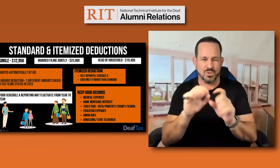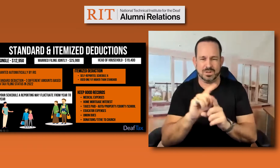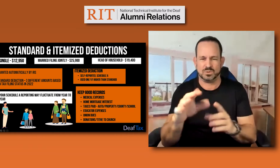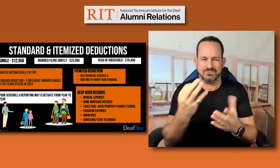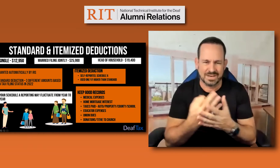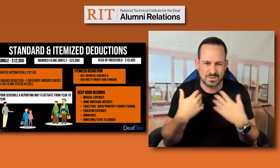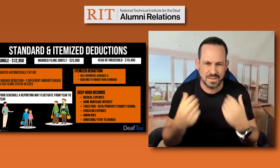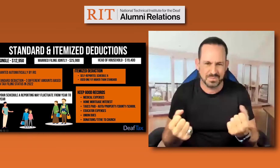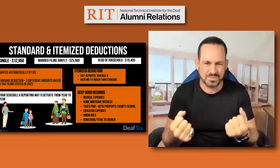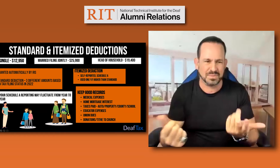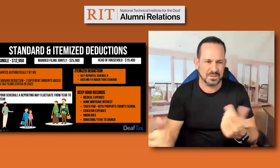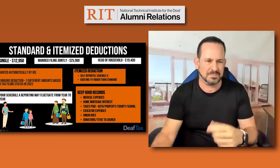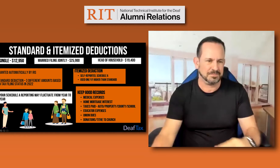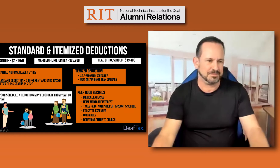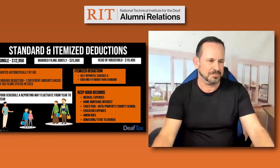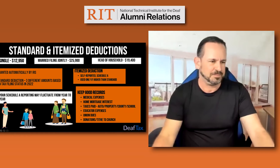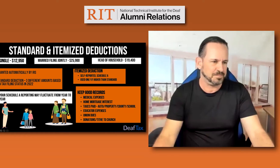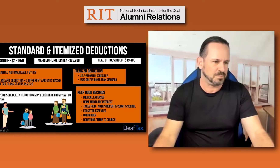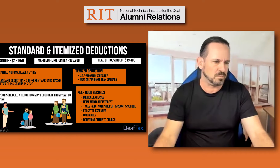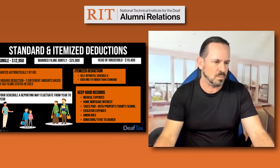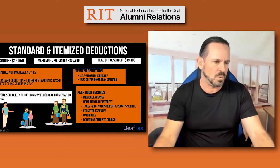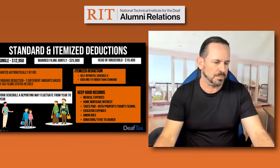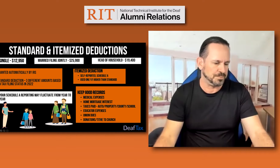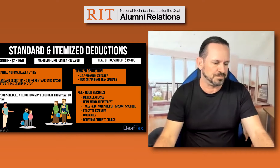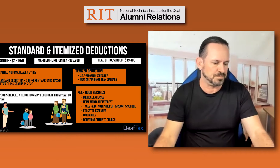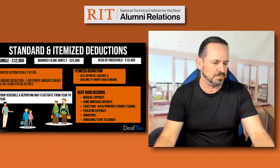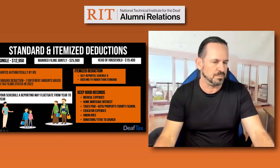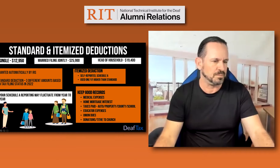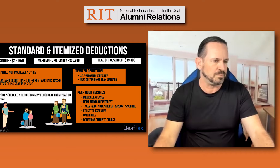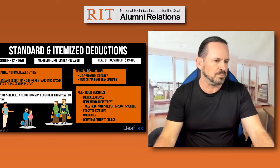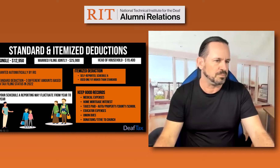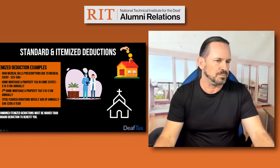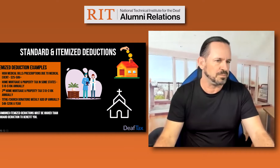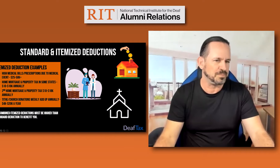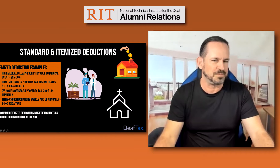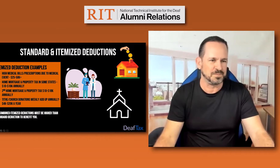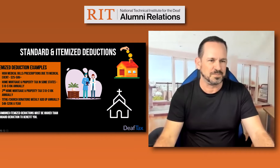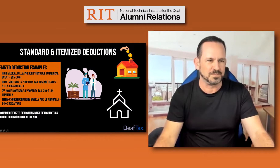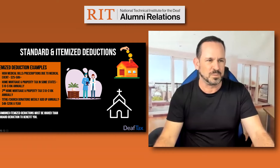what you're going to be deducting and what you're not as far as your fiscal health goes.